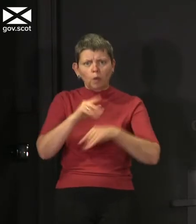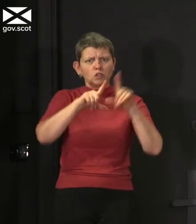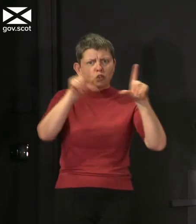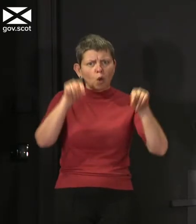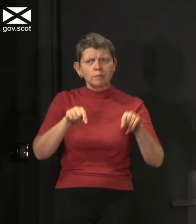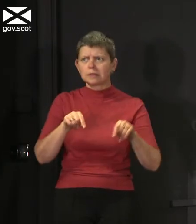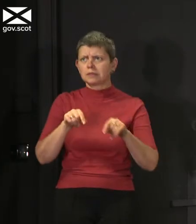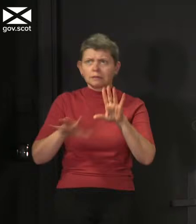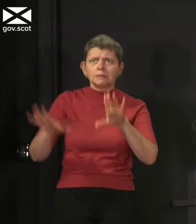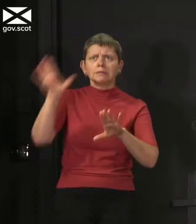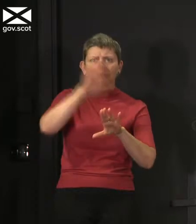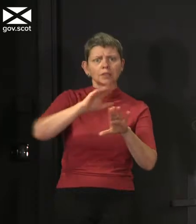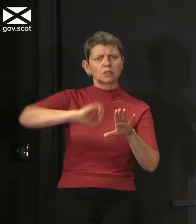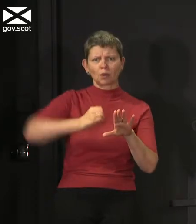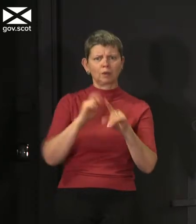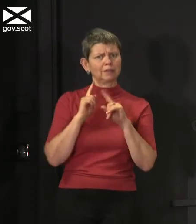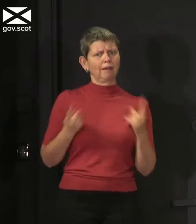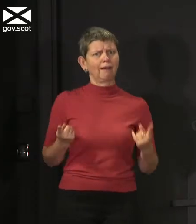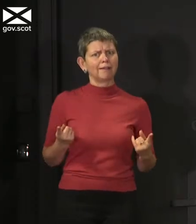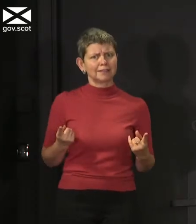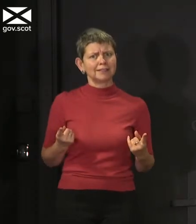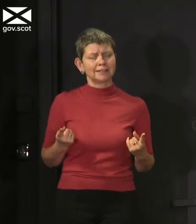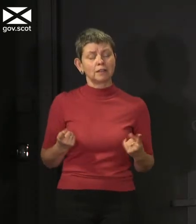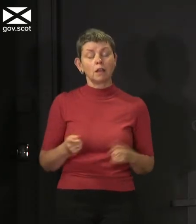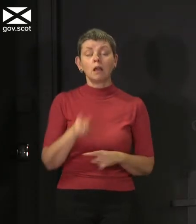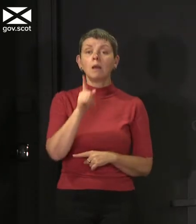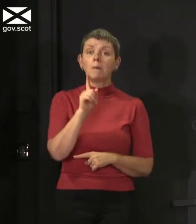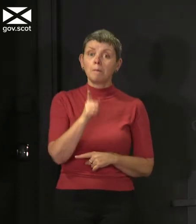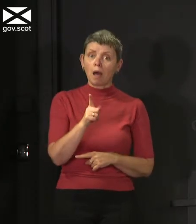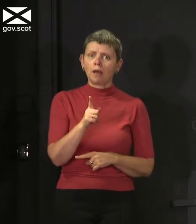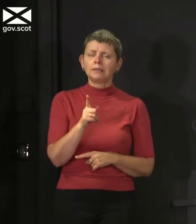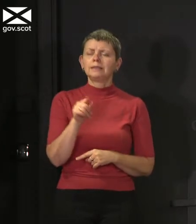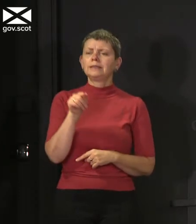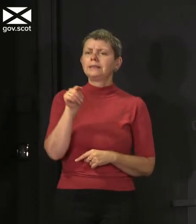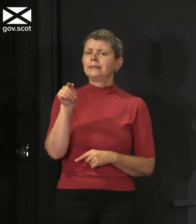town in the country, obviously. But people should not be putting the police into that